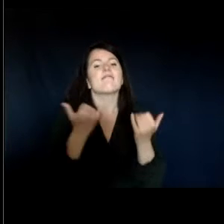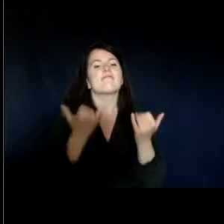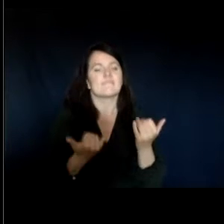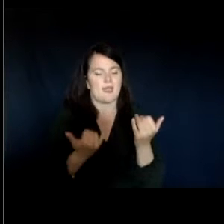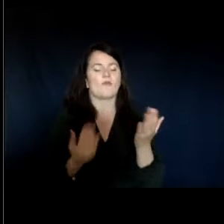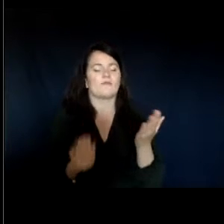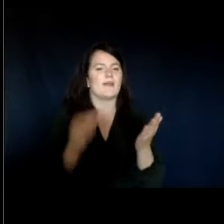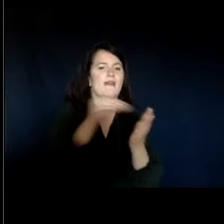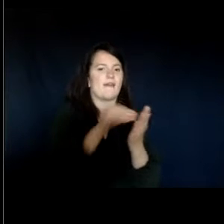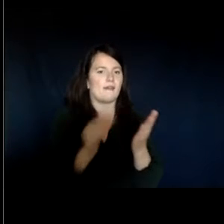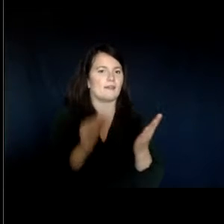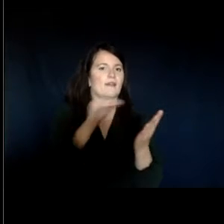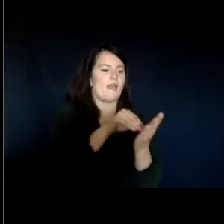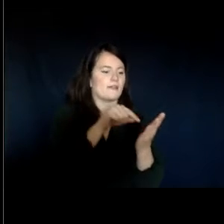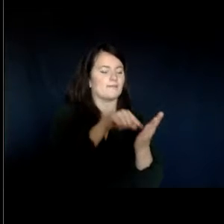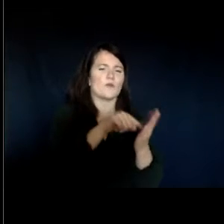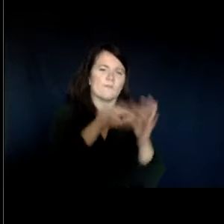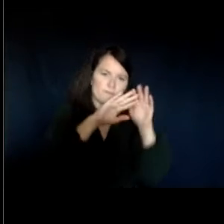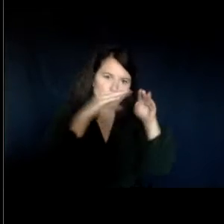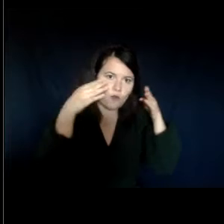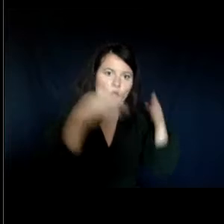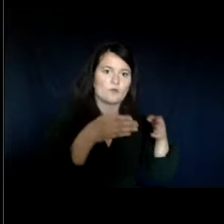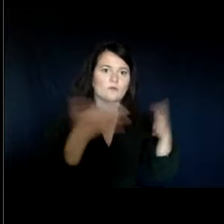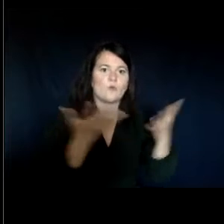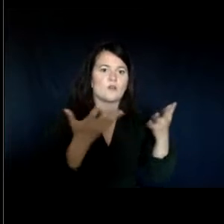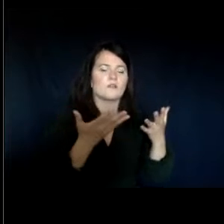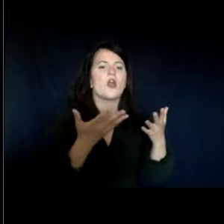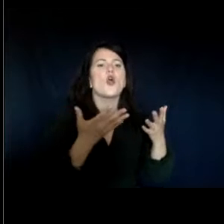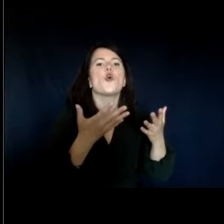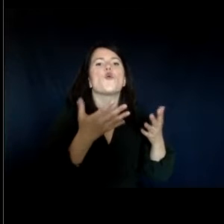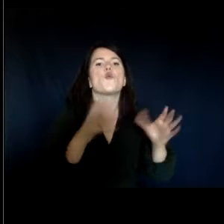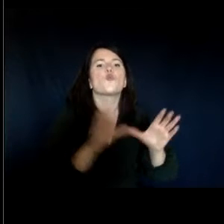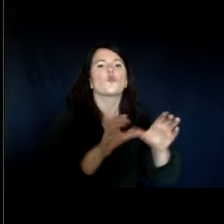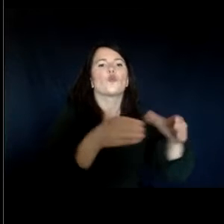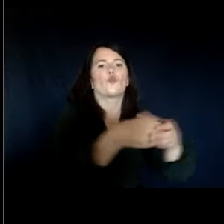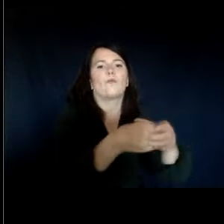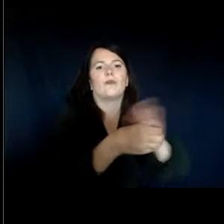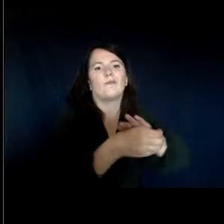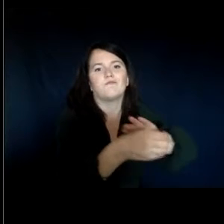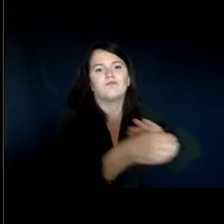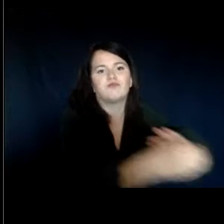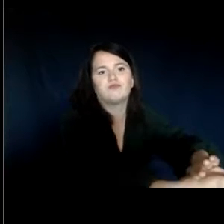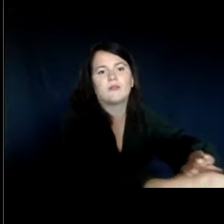to vulnerable groups at risk of poverty of social inclusion